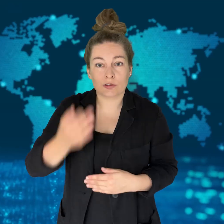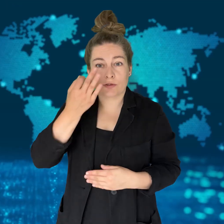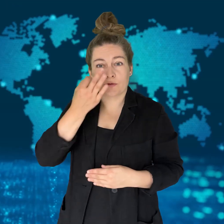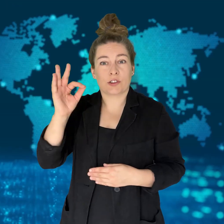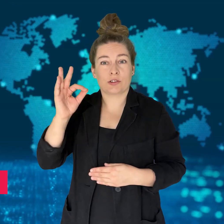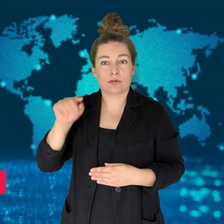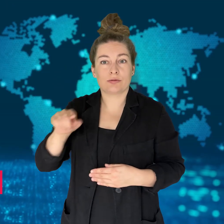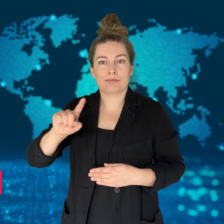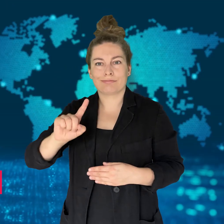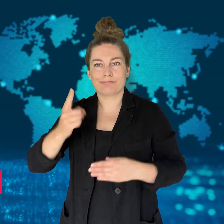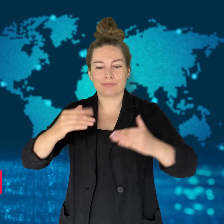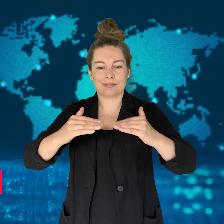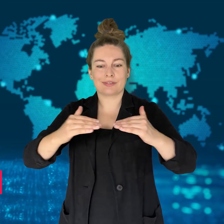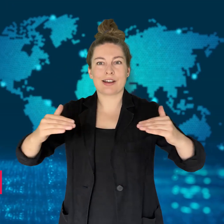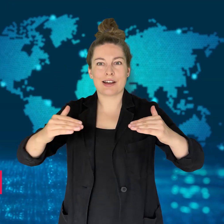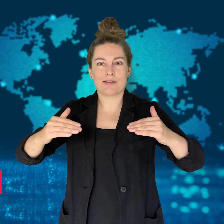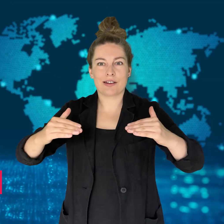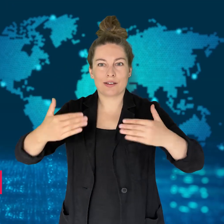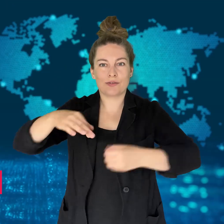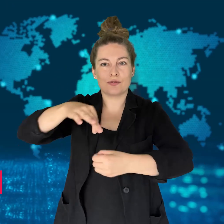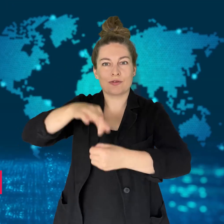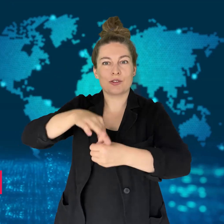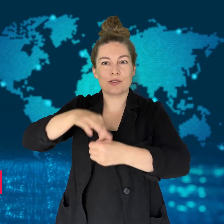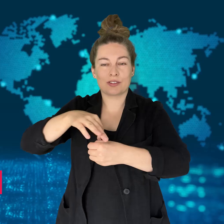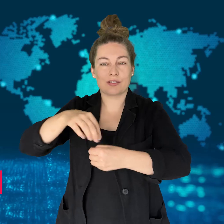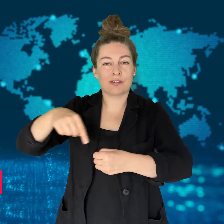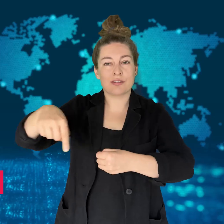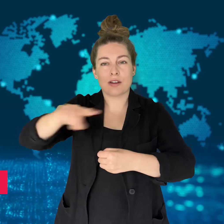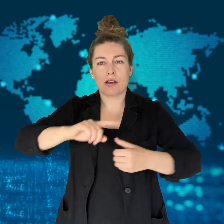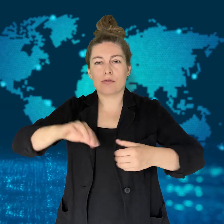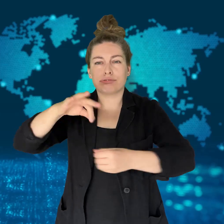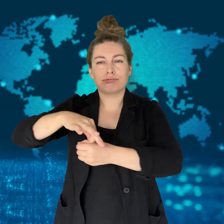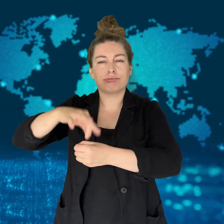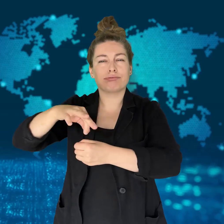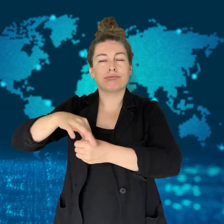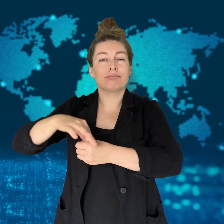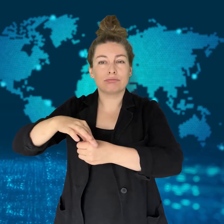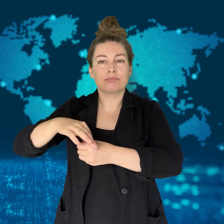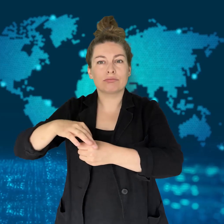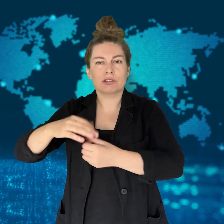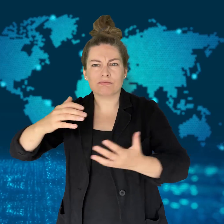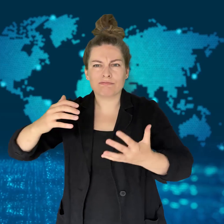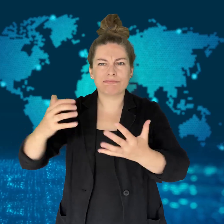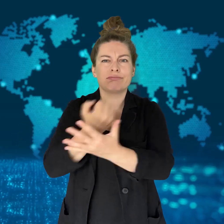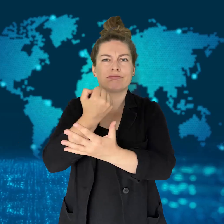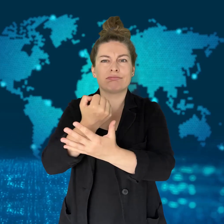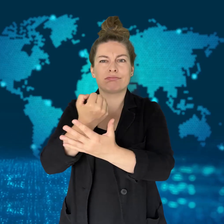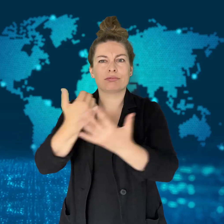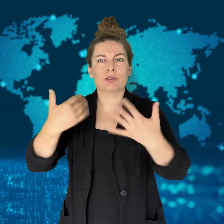[MONIKA]: France's snap parliament elections gave